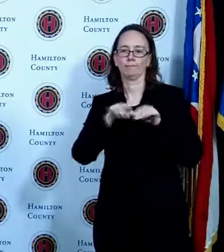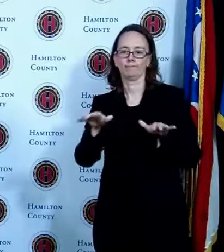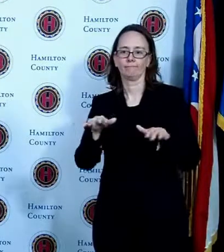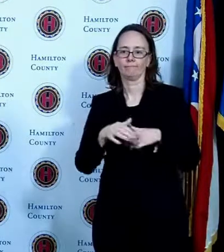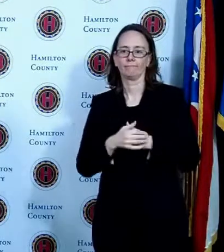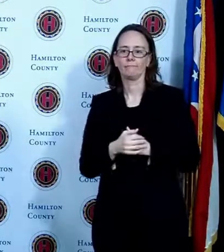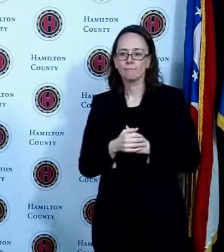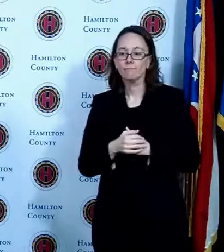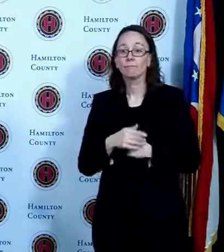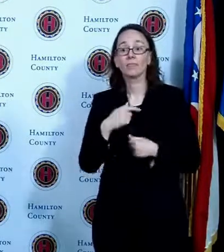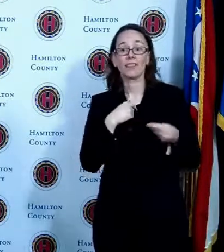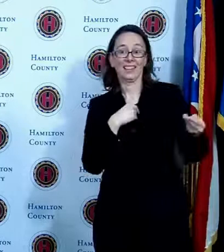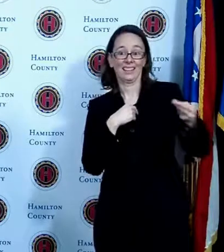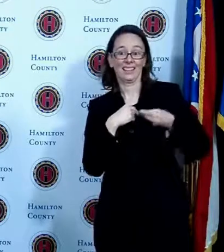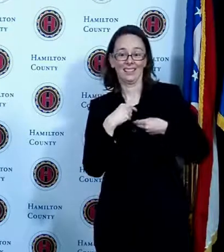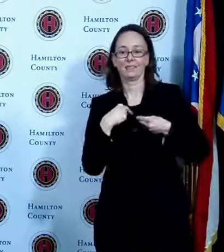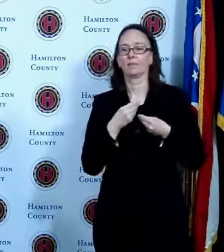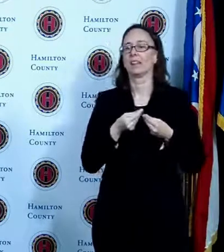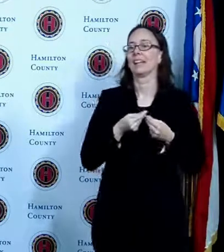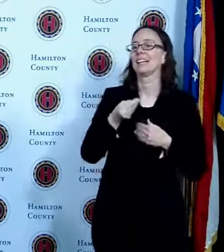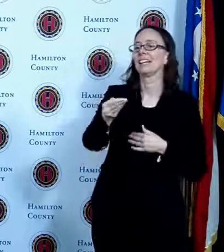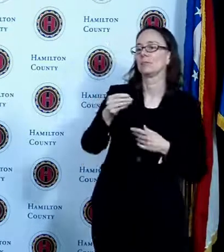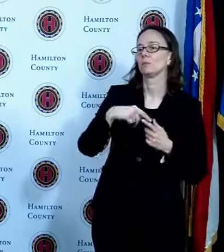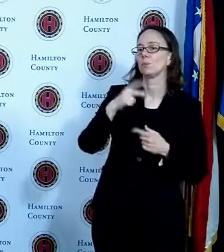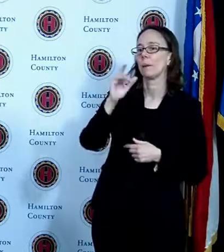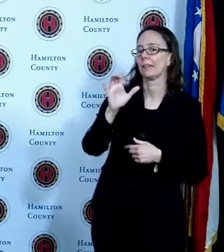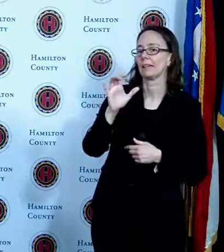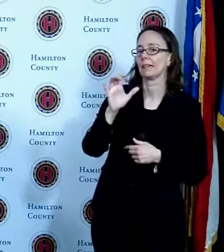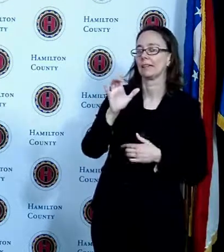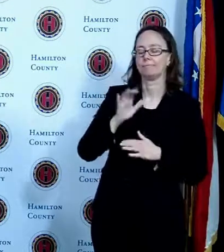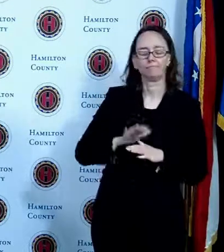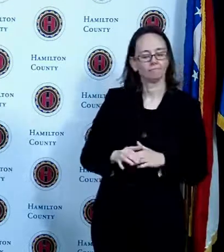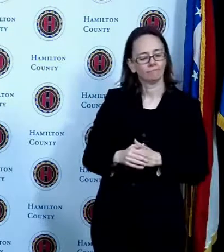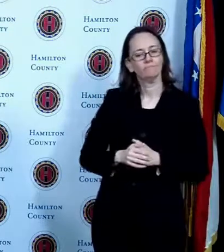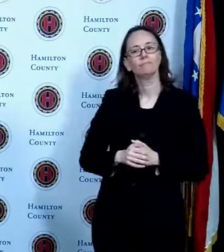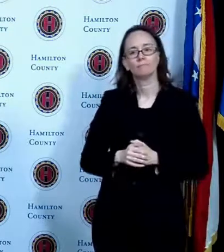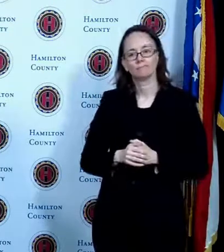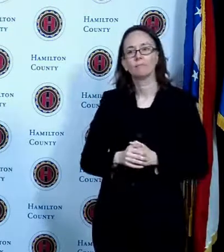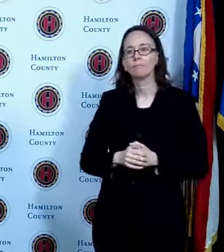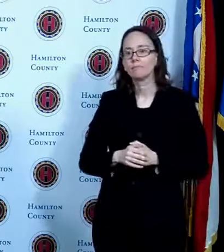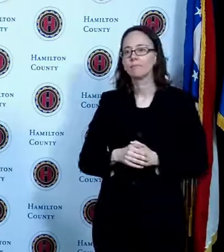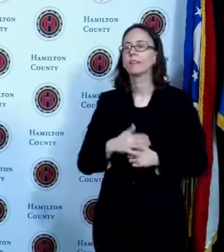the public and that's generally what we do the other thing that I'm gonna say is